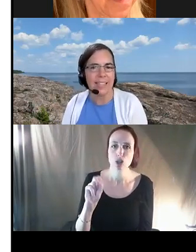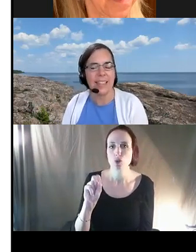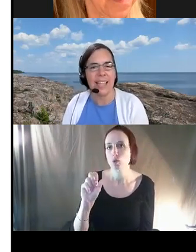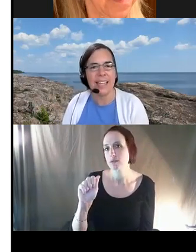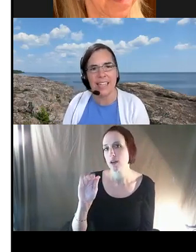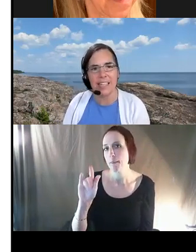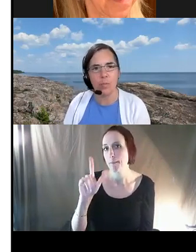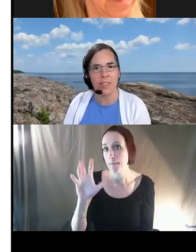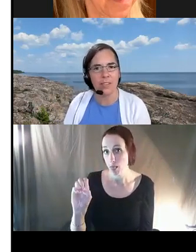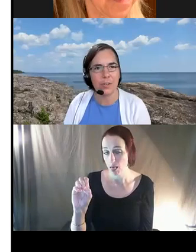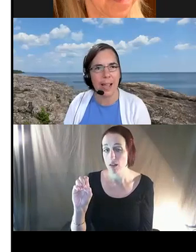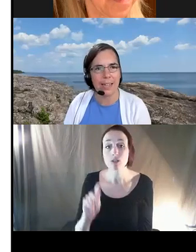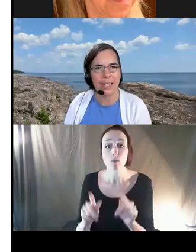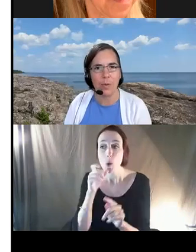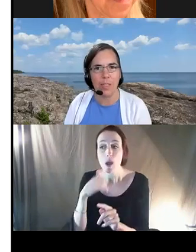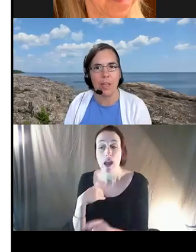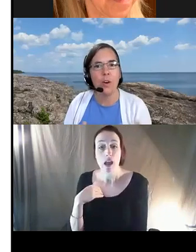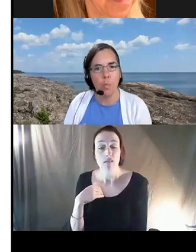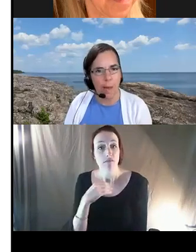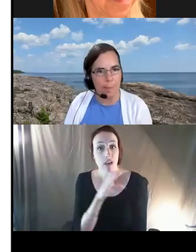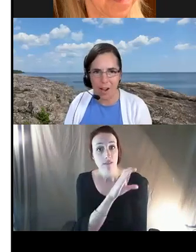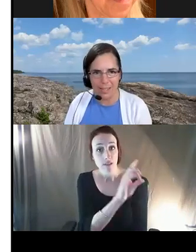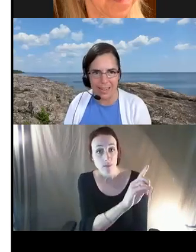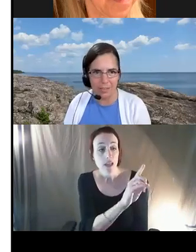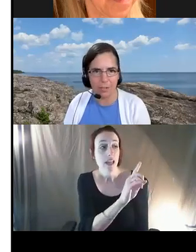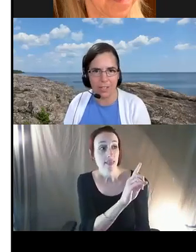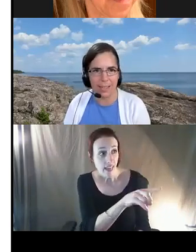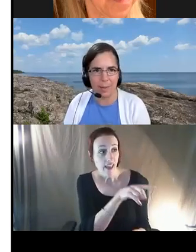they need when interacting with web content.